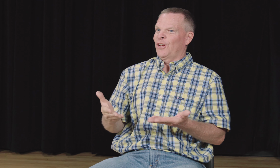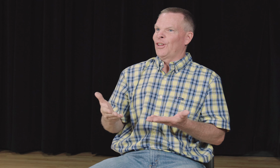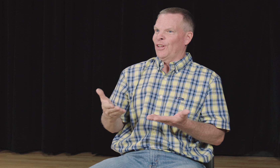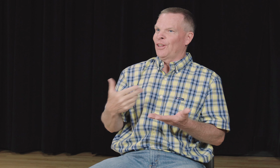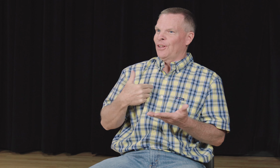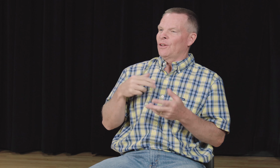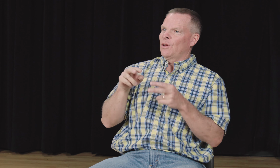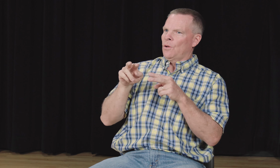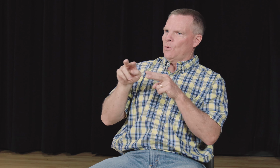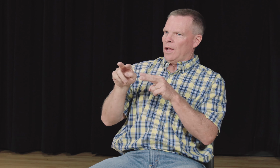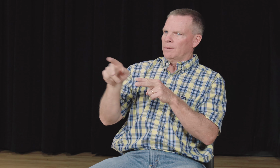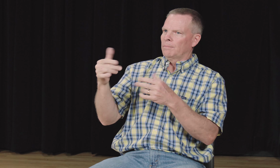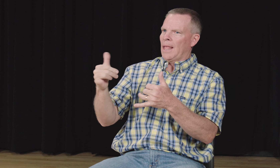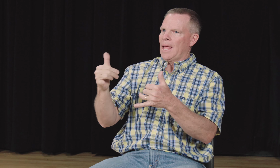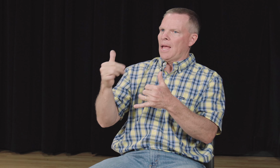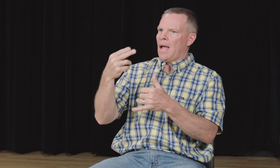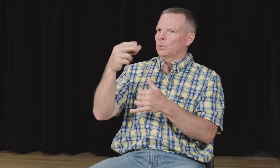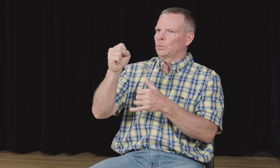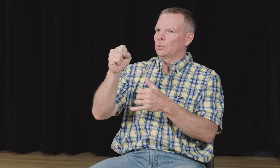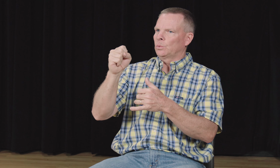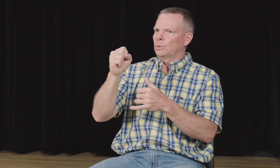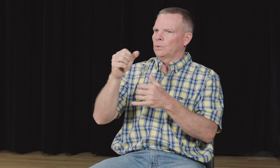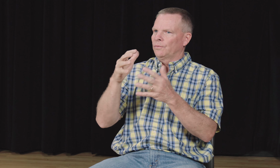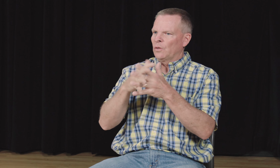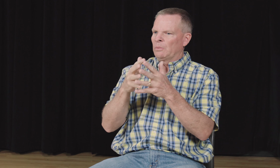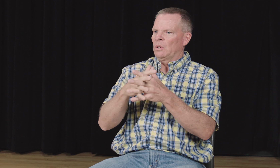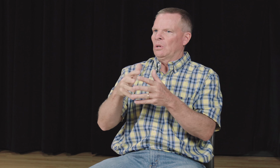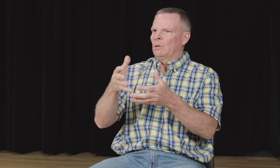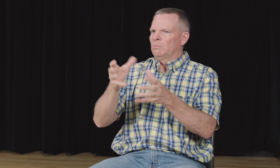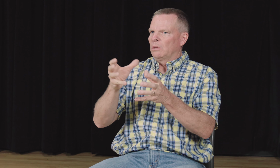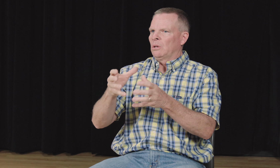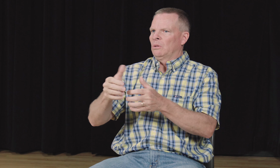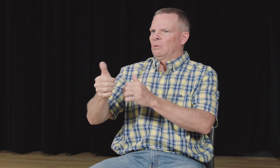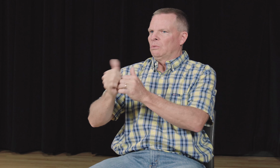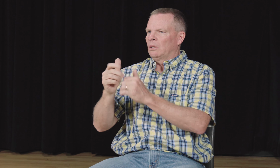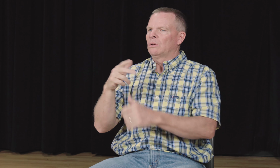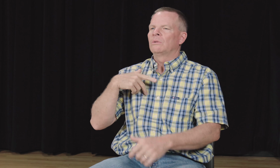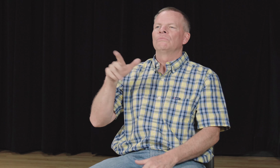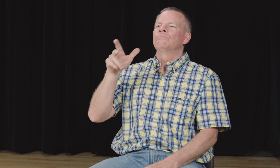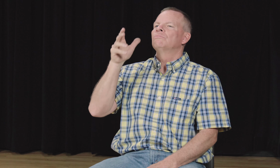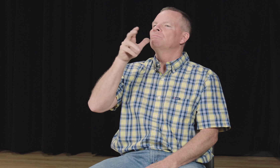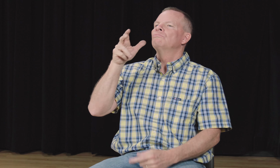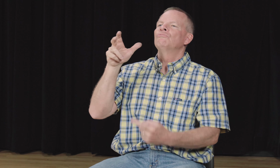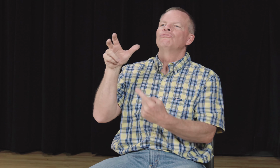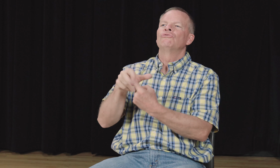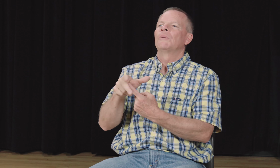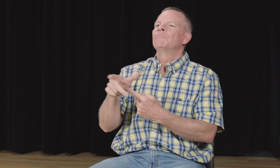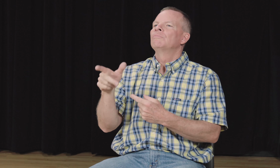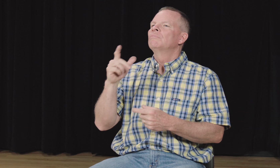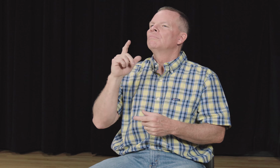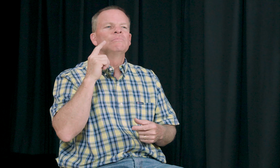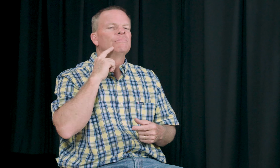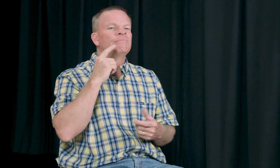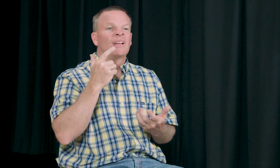I was a student here at that time and I watched him play high school football and basketball and track, and he was just the best.